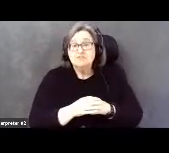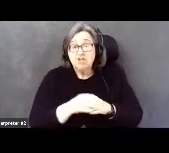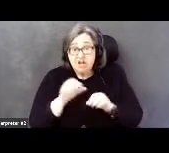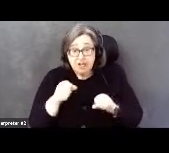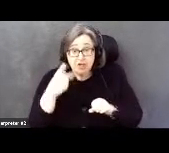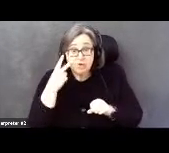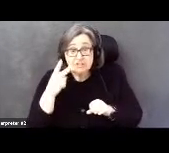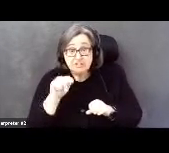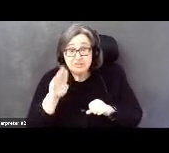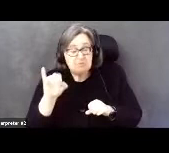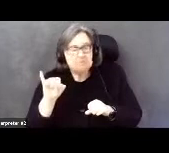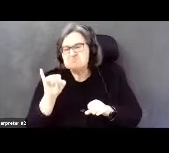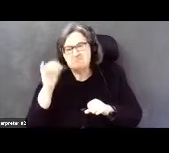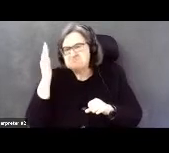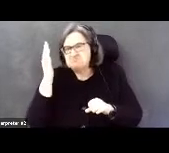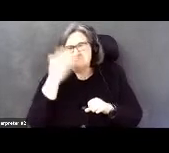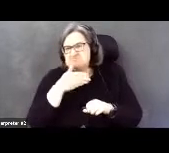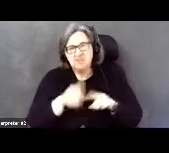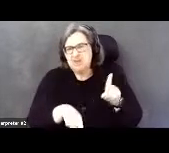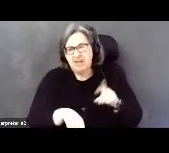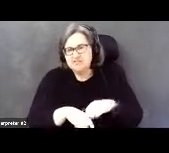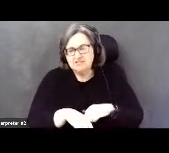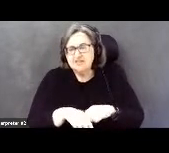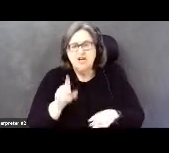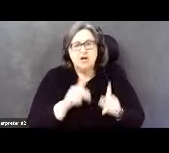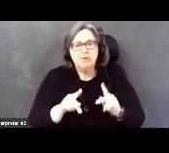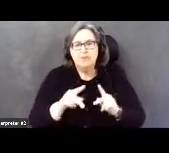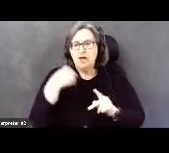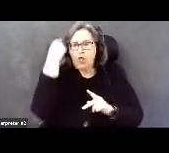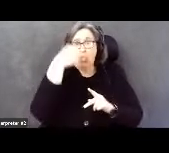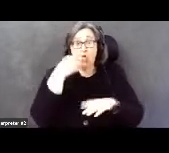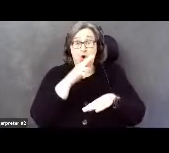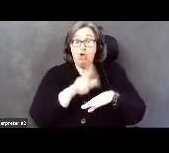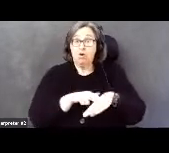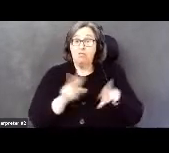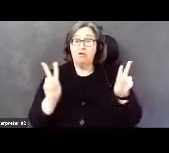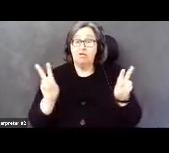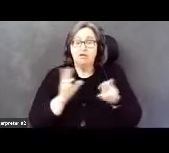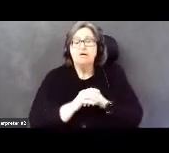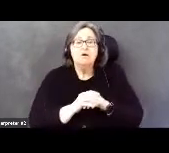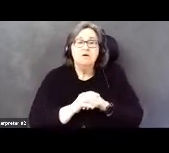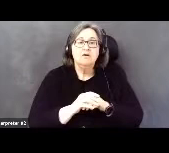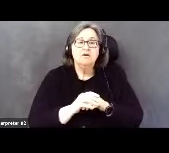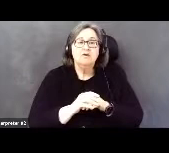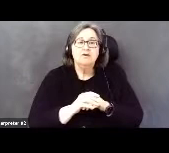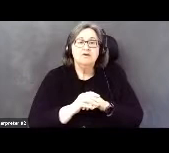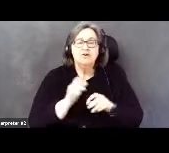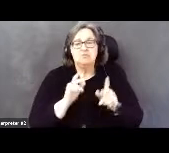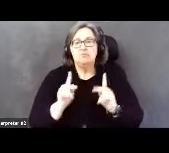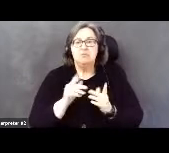in the vast majority of cases. People look normal and they have often they have normal